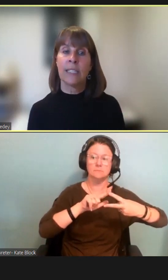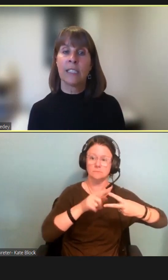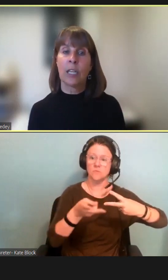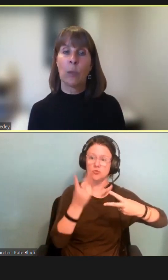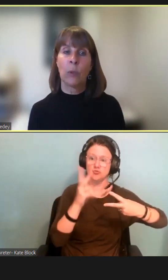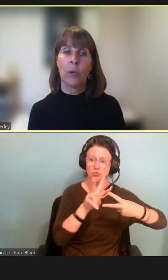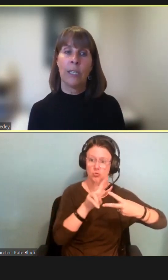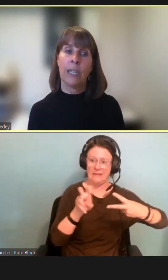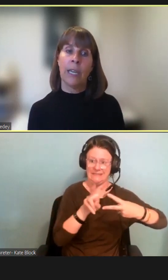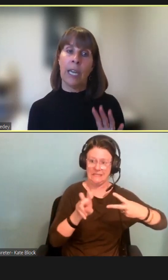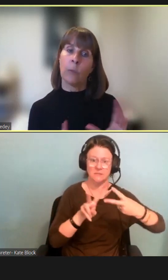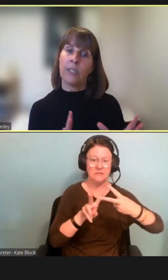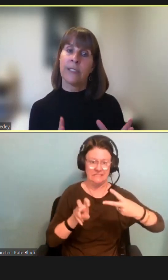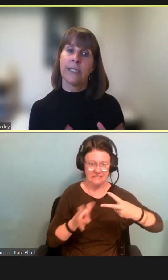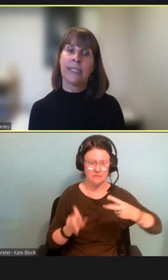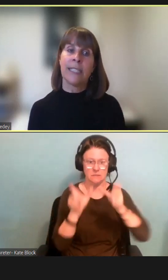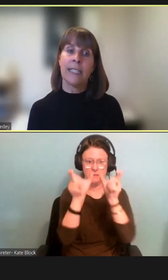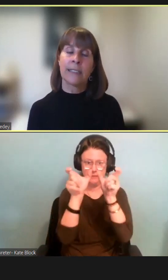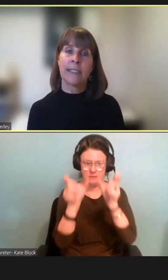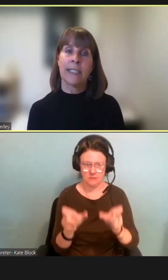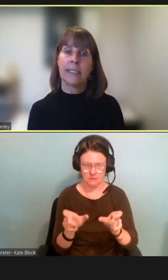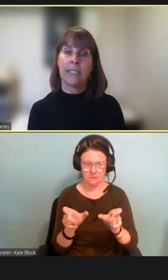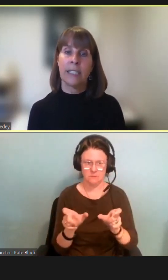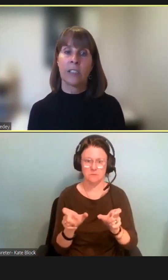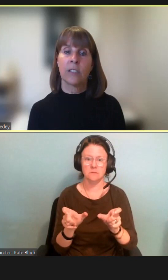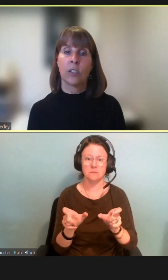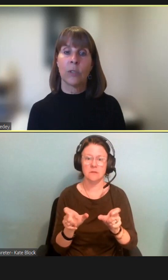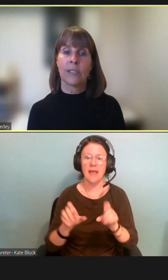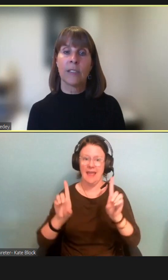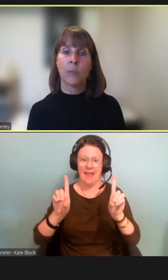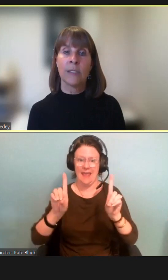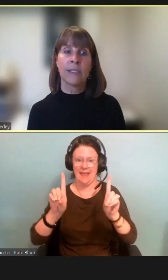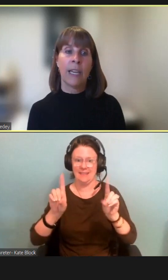time point and we see the dates that they did each of the two assessments and